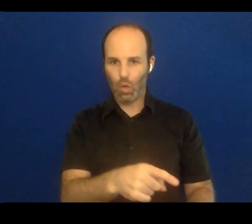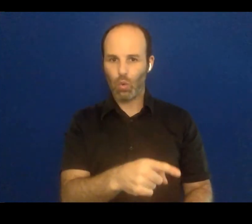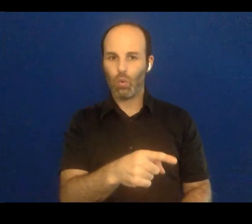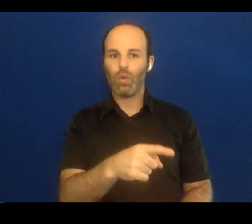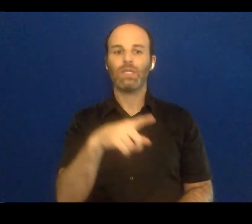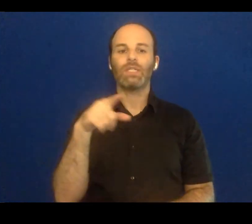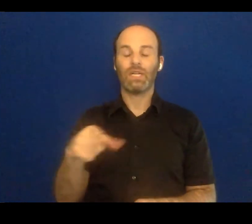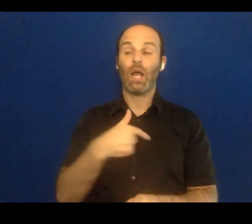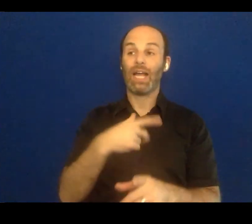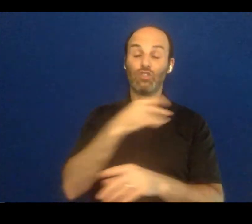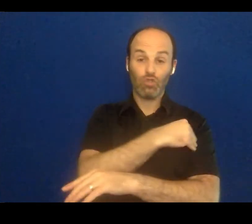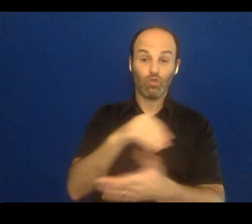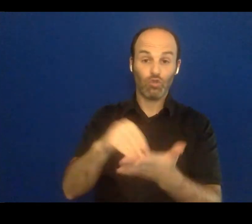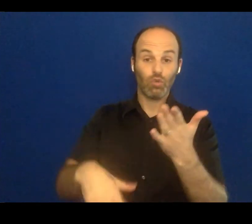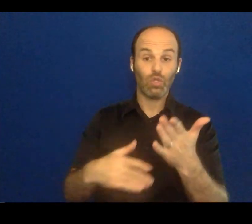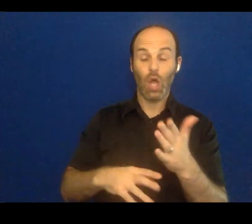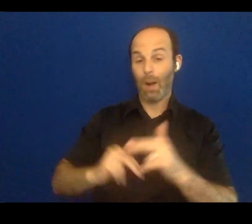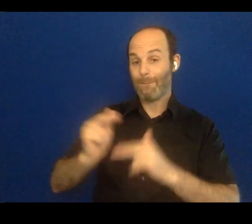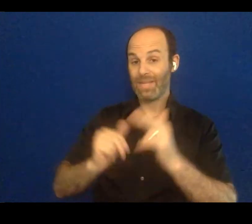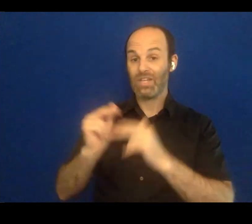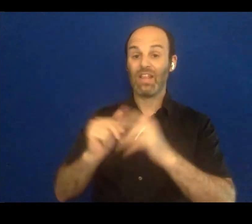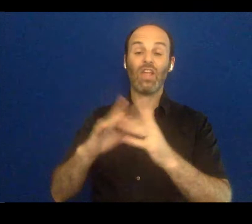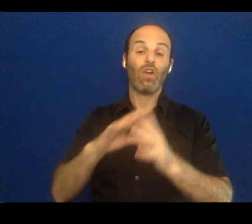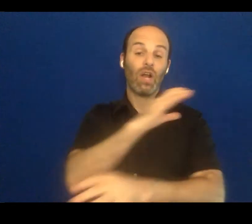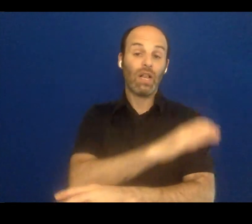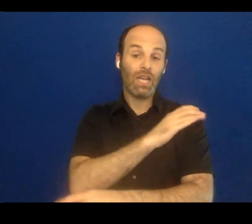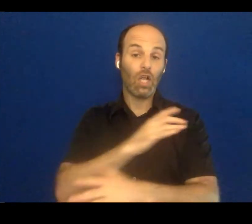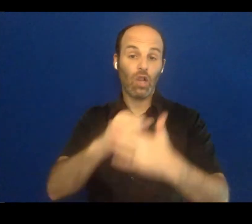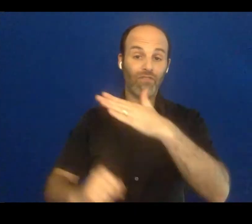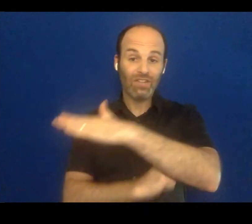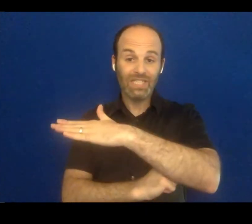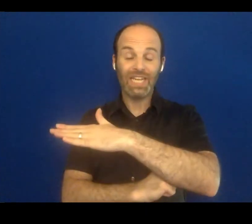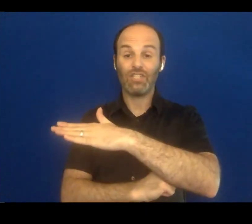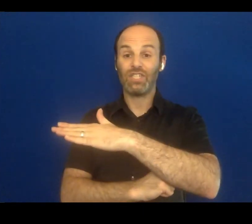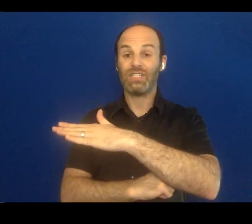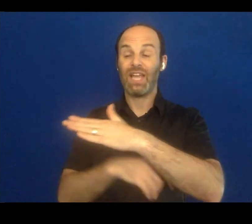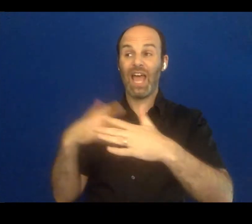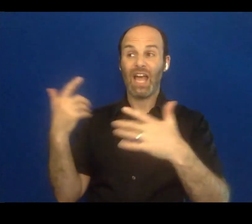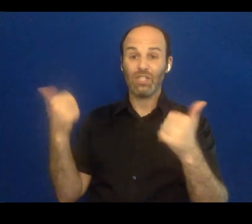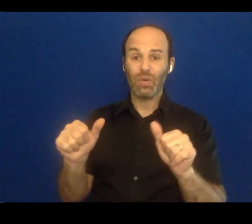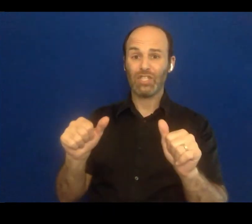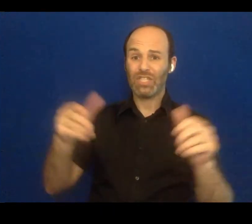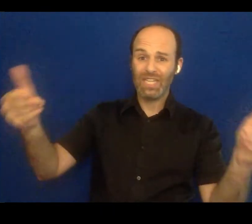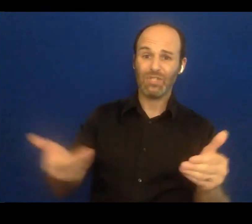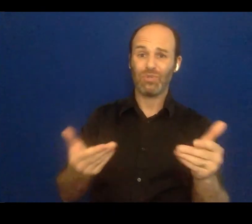AS THE STUDENTS ARE BUILDING THE CLINICAL FOUNDATIONS IN THE ROTATIONS HERE AND INTRODUCE SOME IDEAS AROUND IDEAS ABOUT